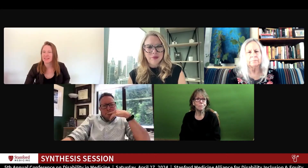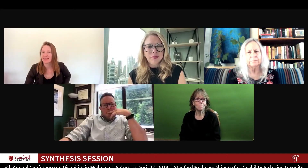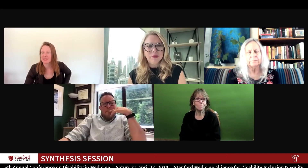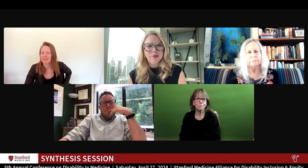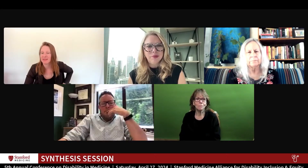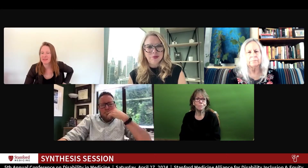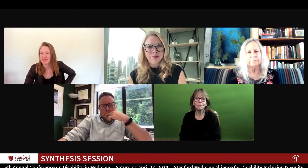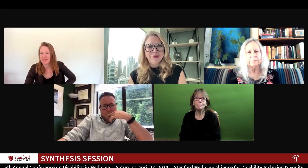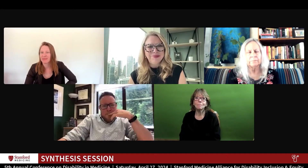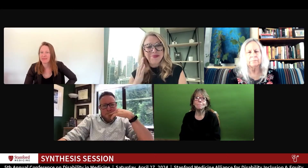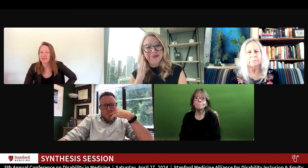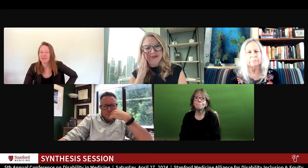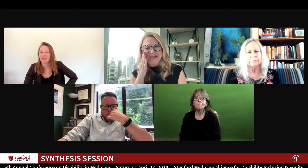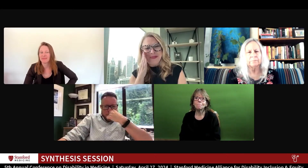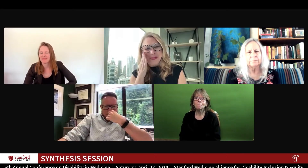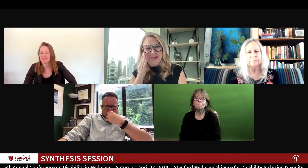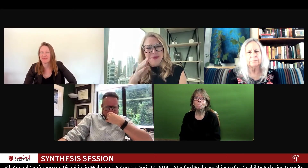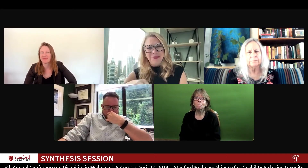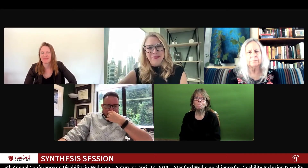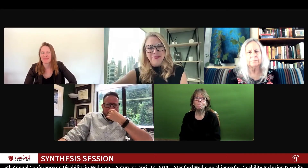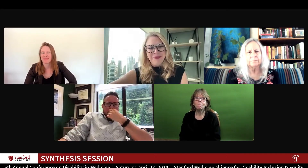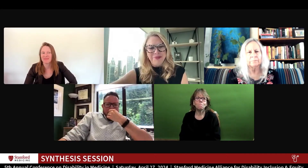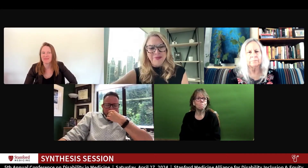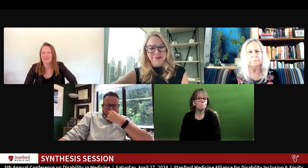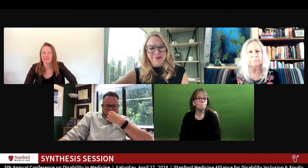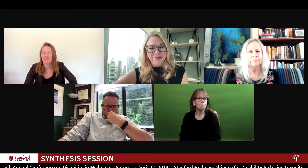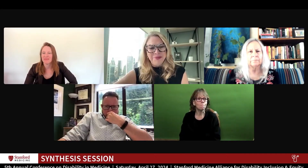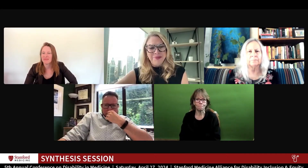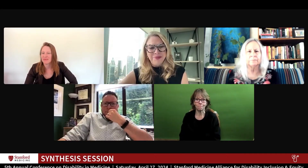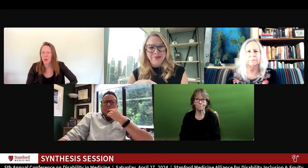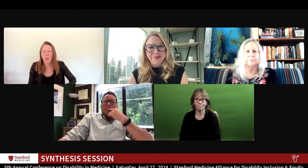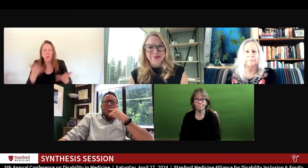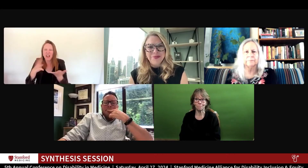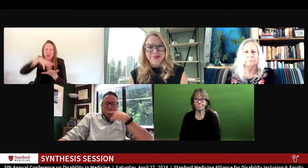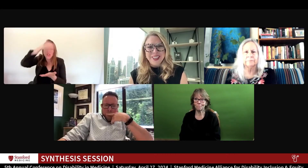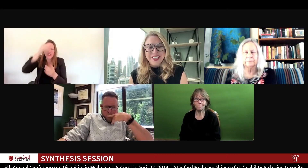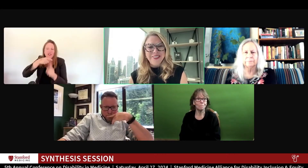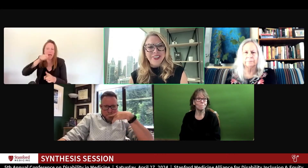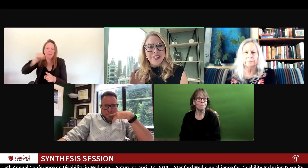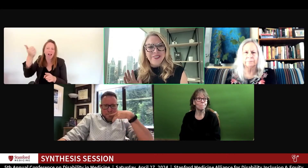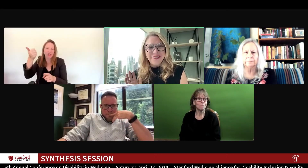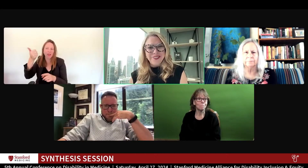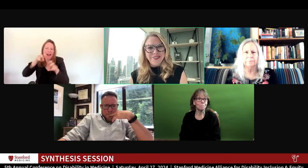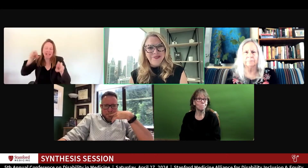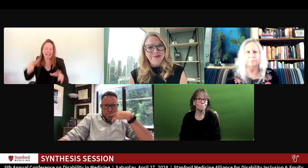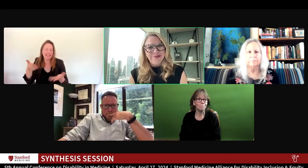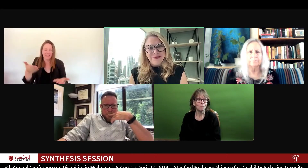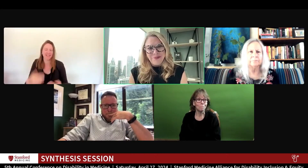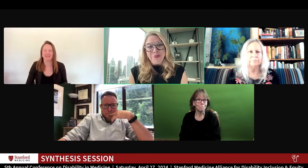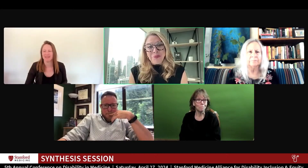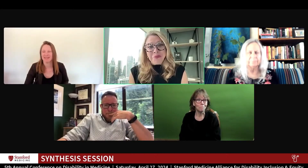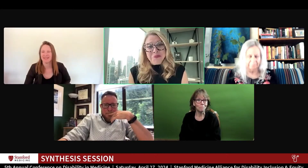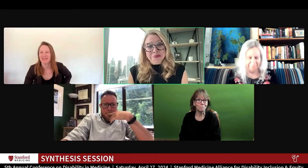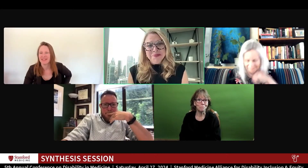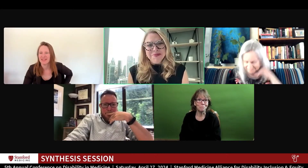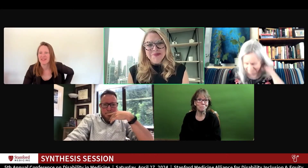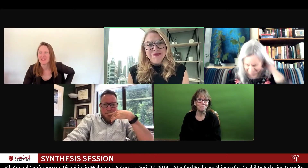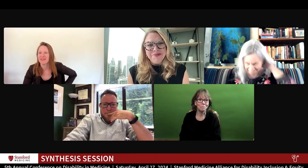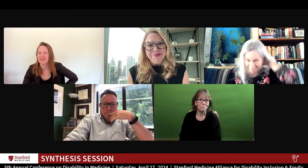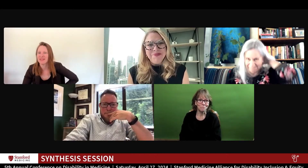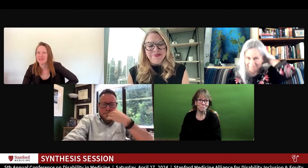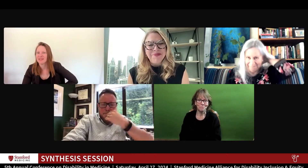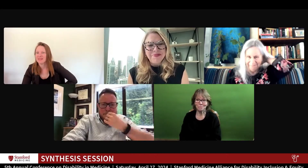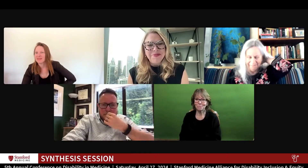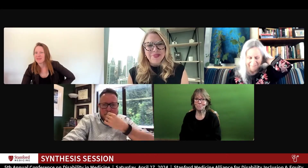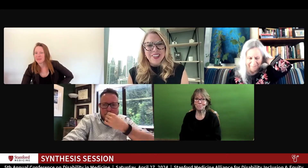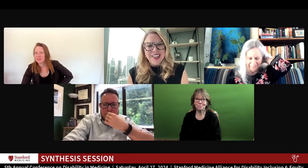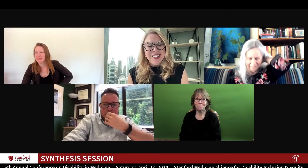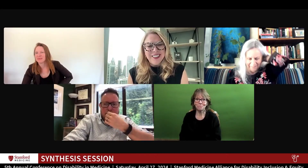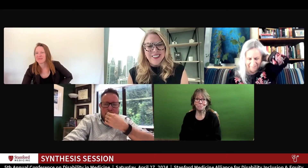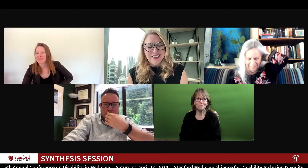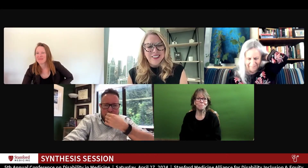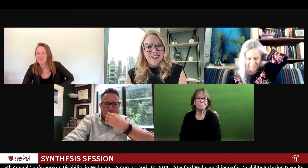to highlight. What did you learn essentially, from other panels that we participated in?